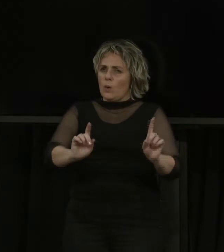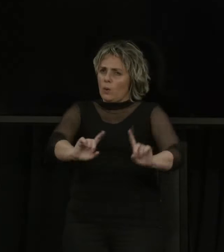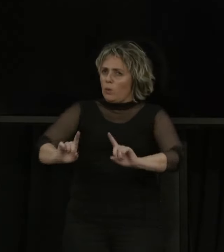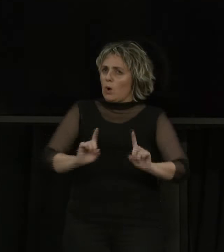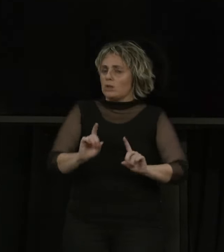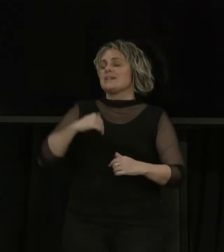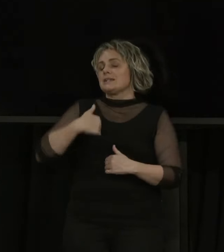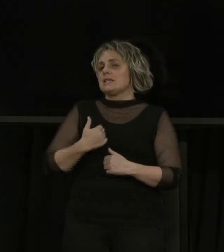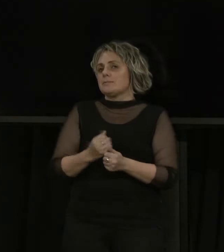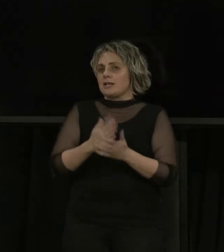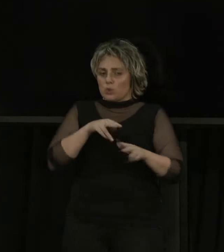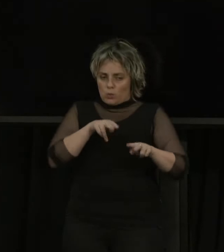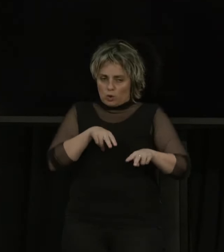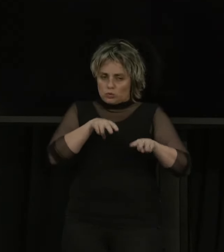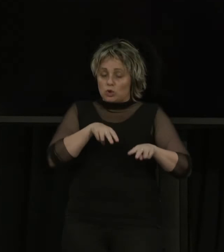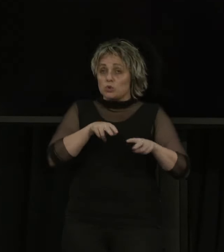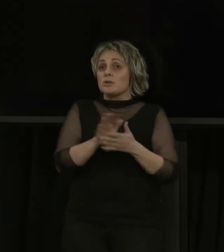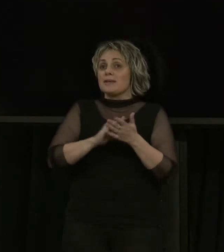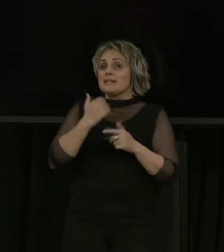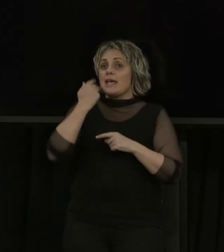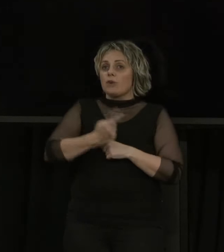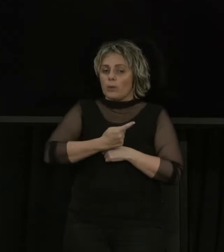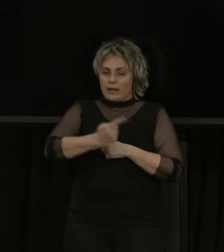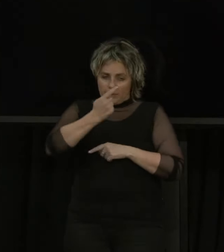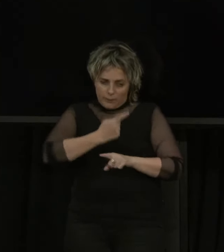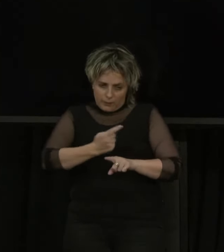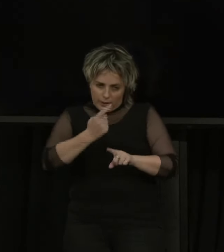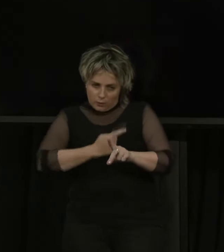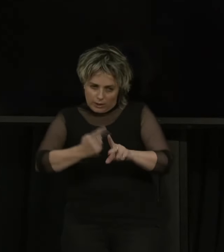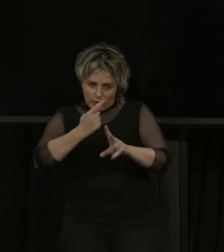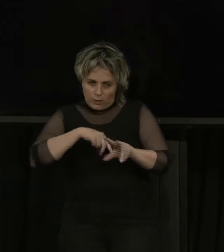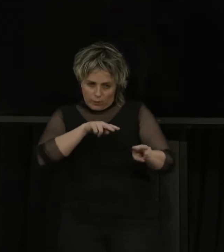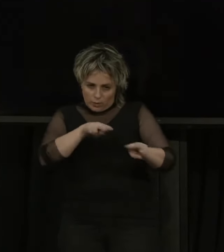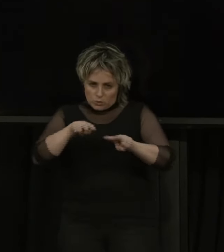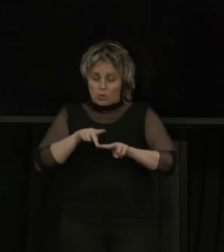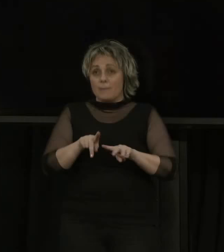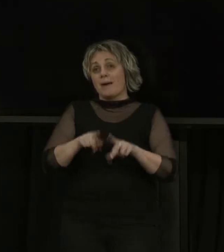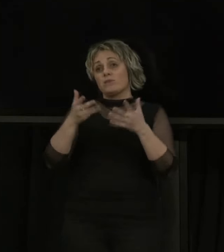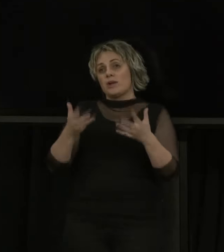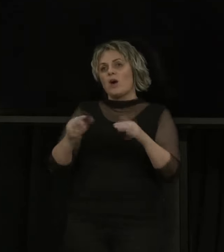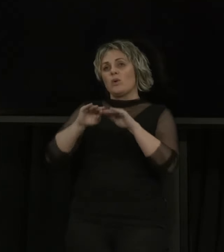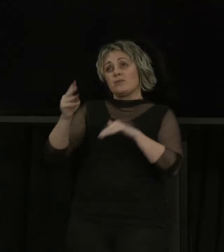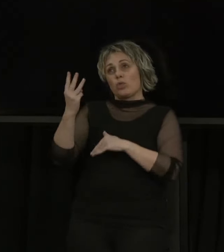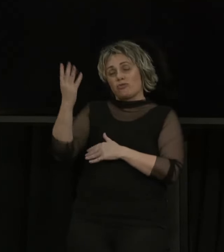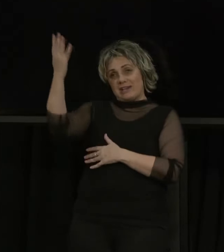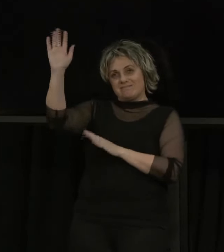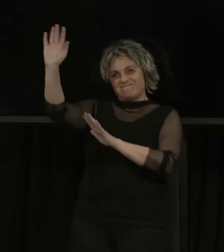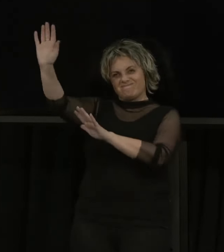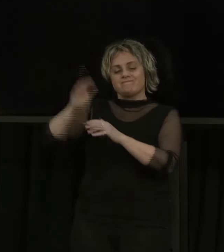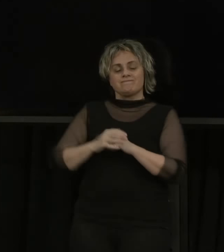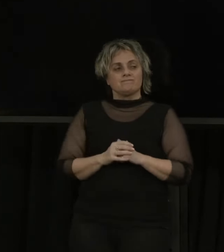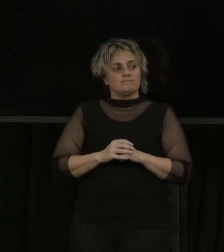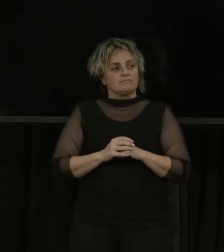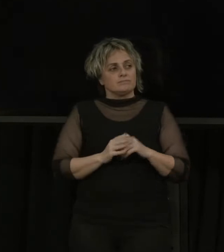we have to assess what continues to happen with the